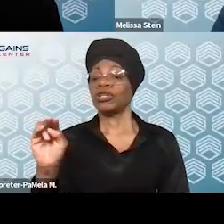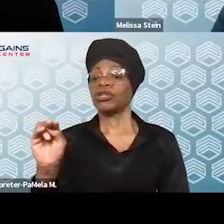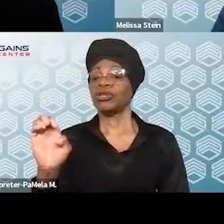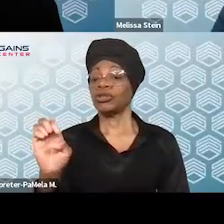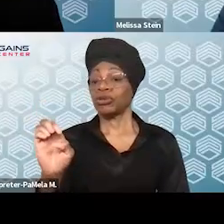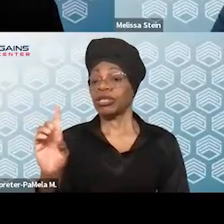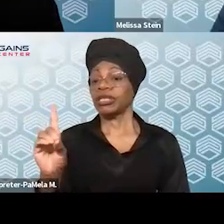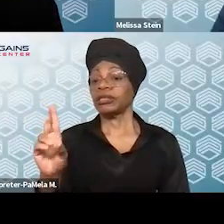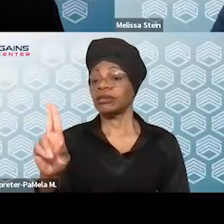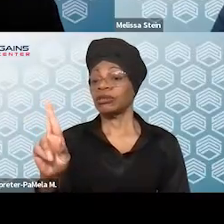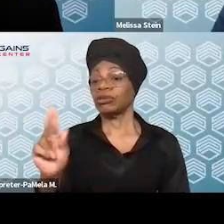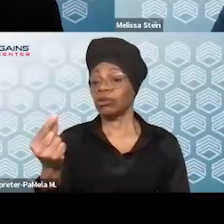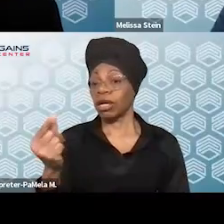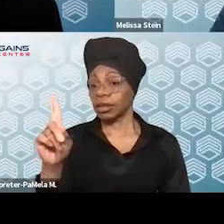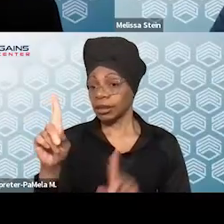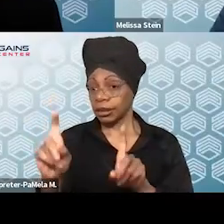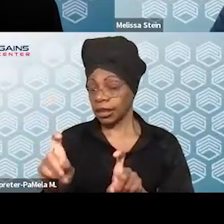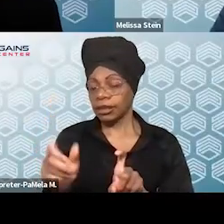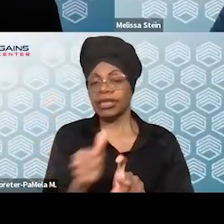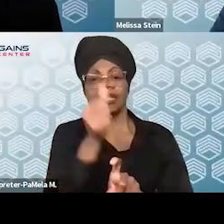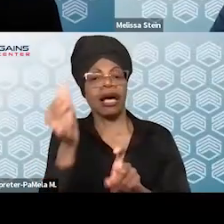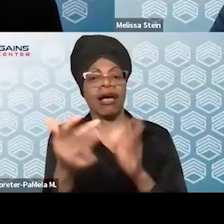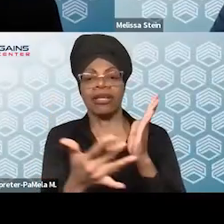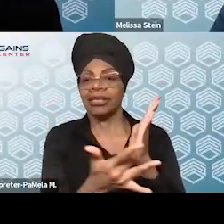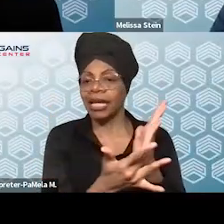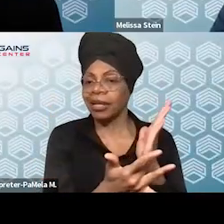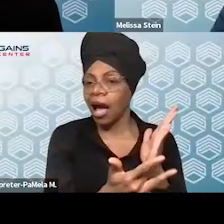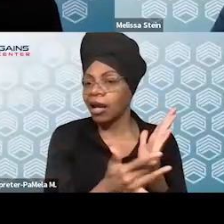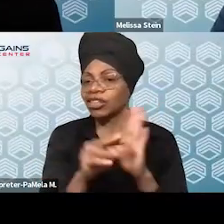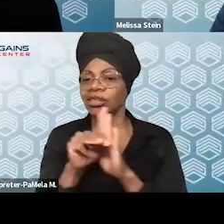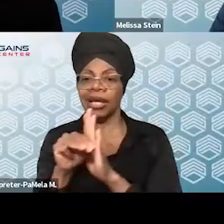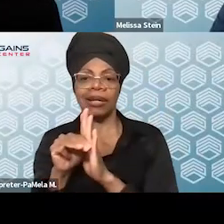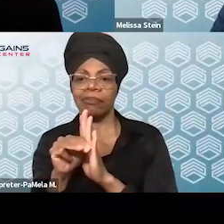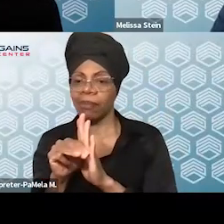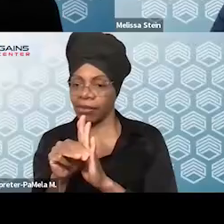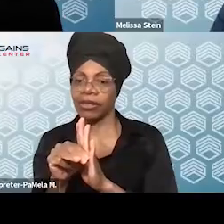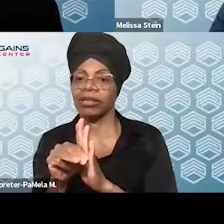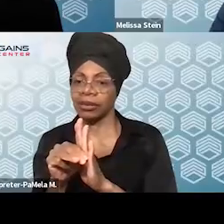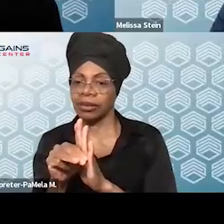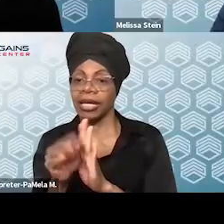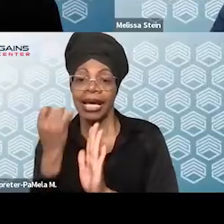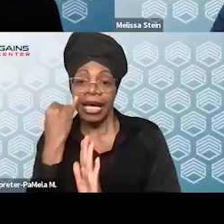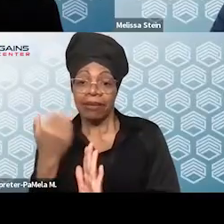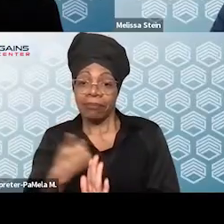There's other technologies and methodologies out there. So, if I were doing oral fluid testing,